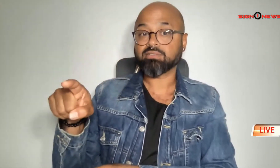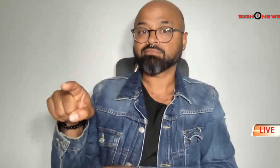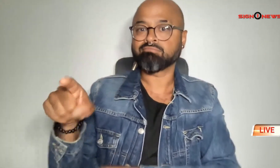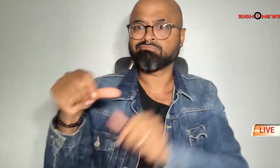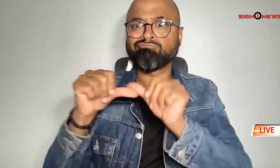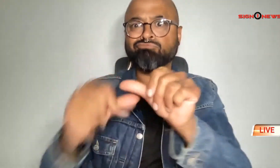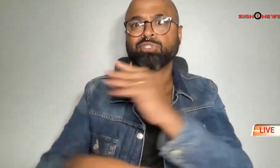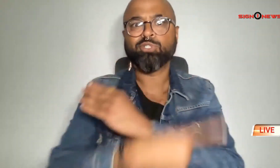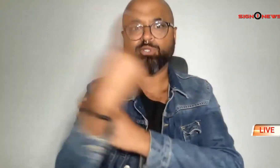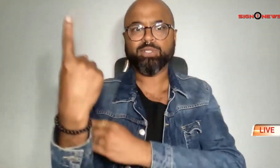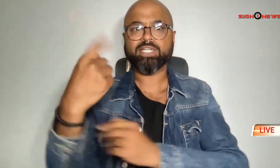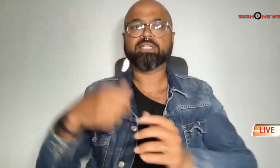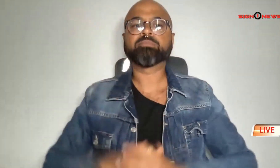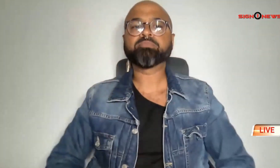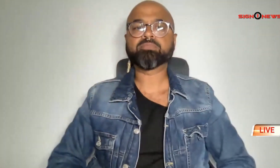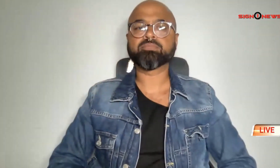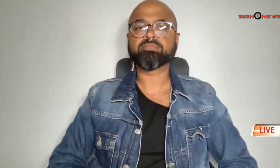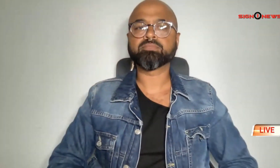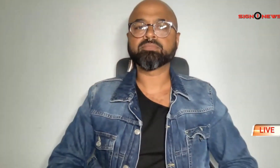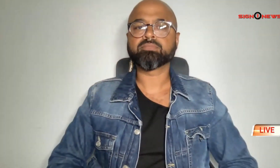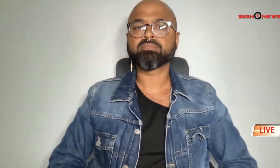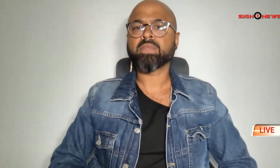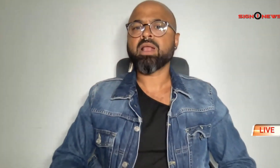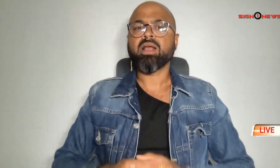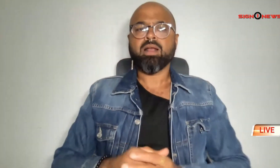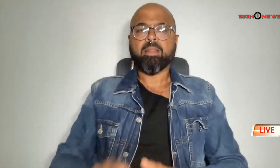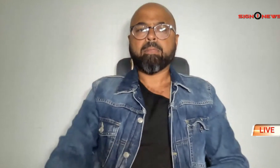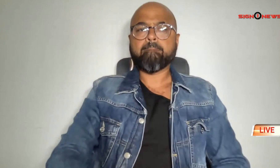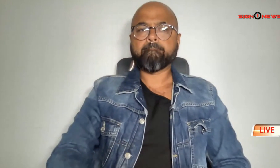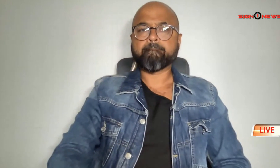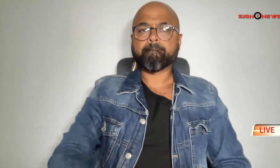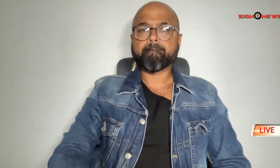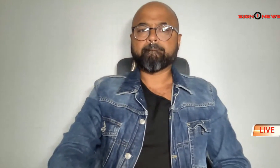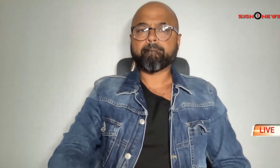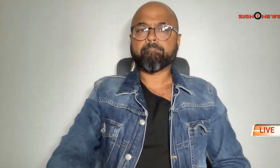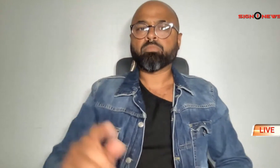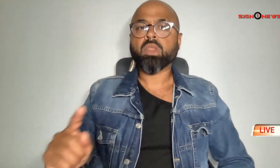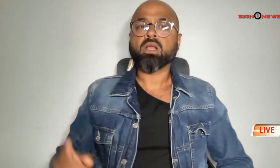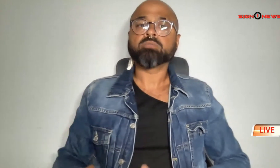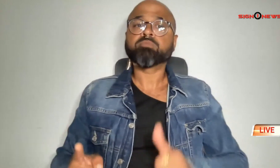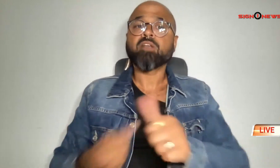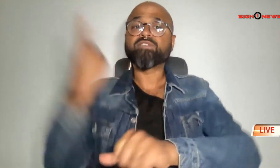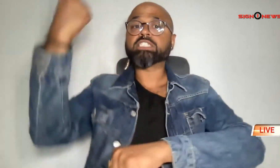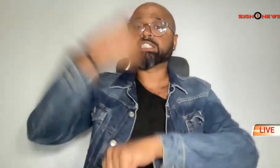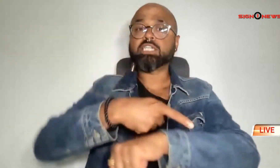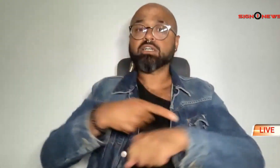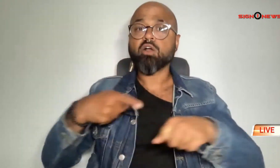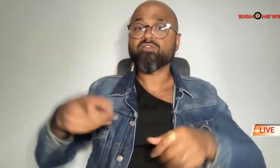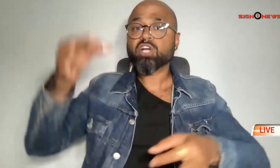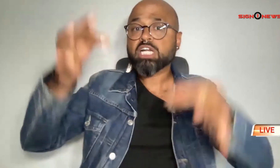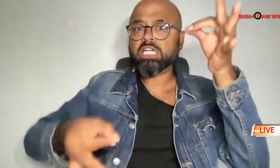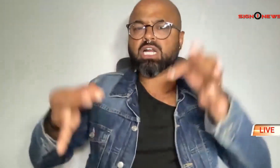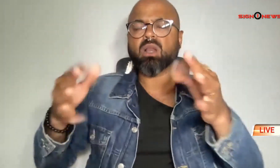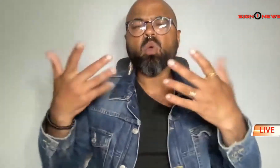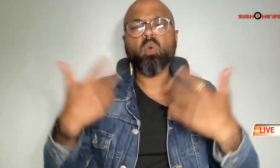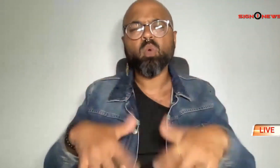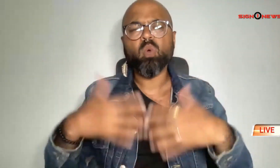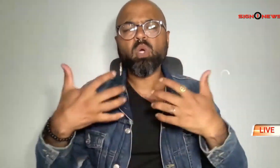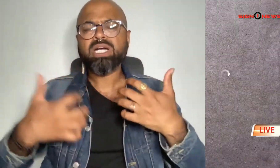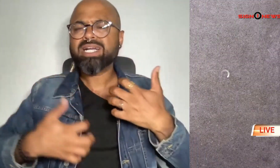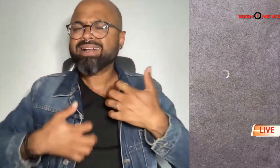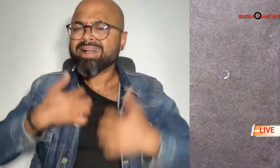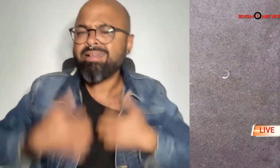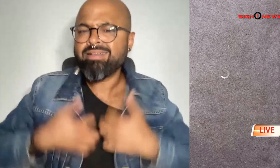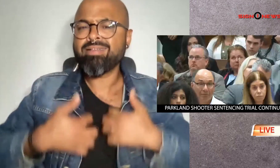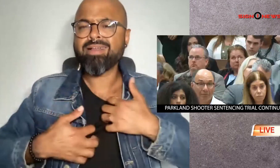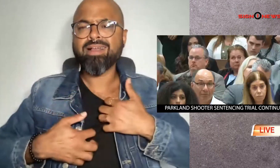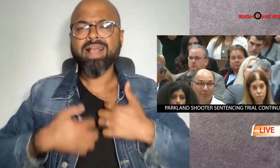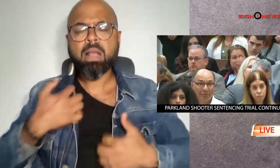today the first day of the trial was extremely emotional